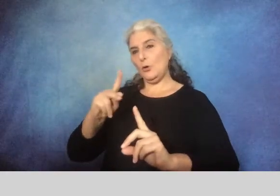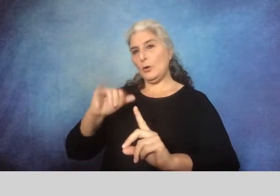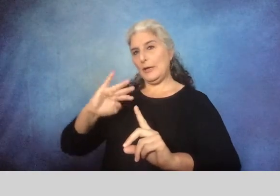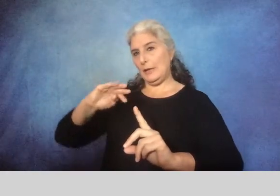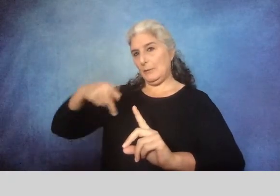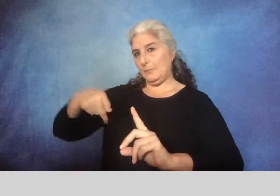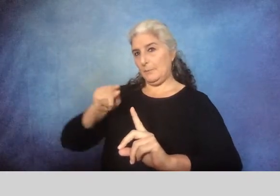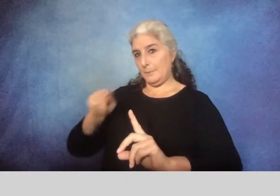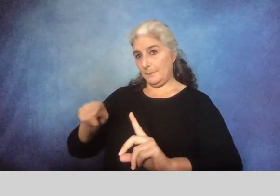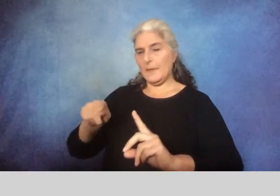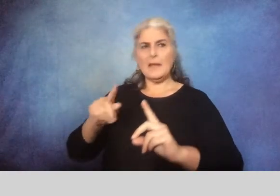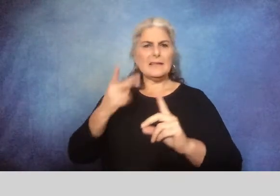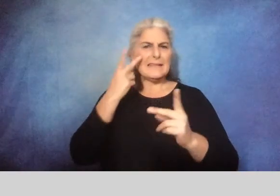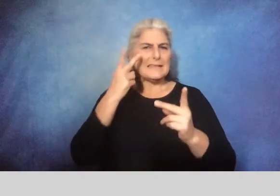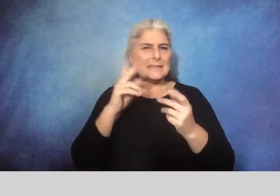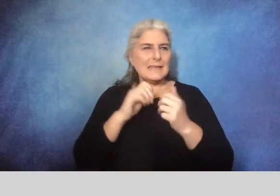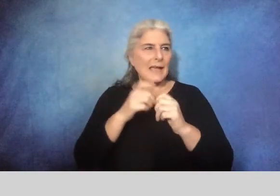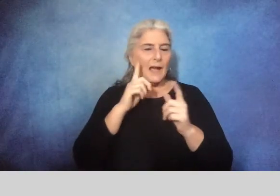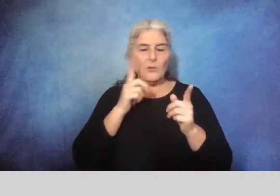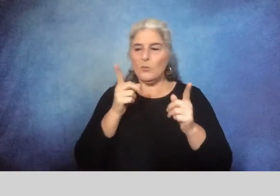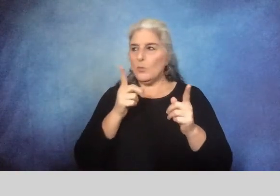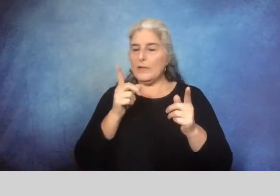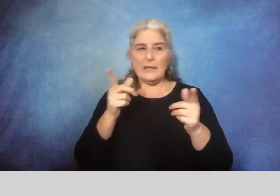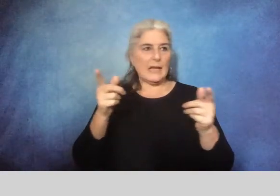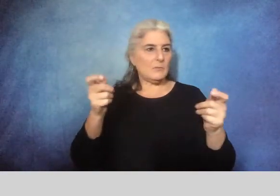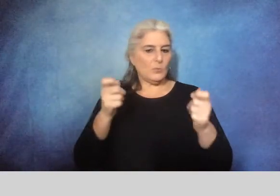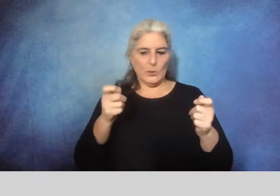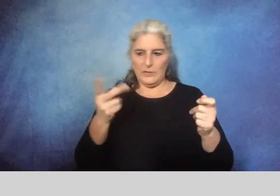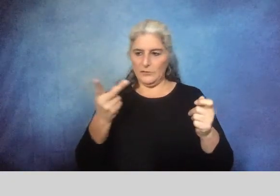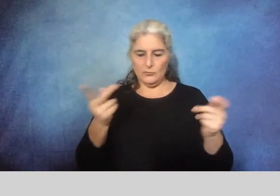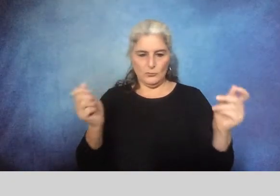Now let's try to see how we can bring these two pieces together.